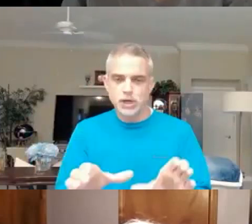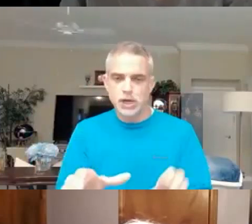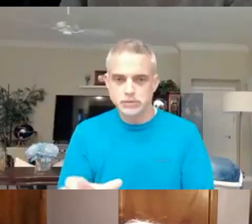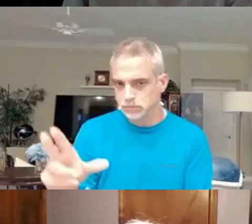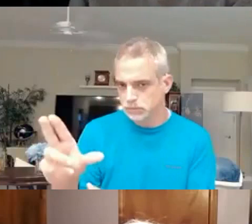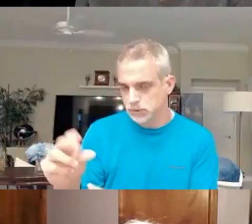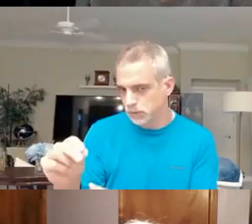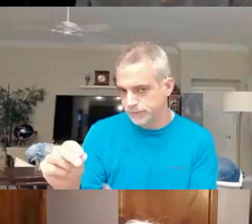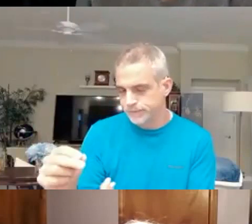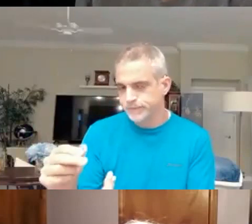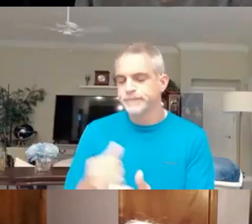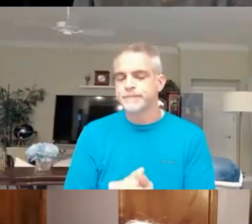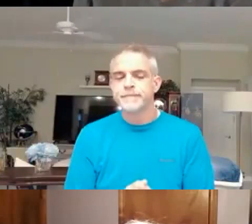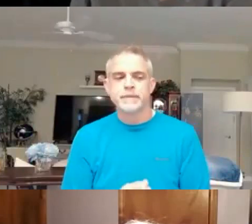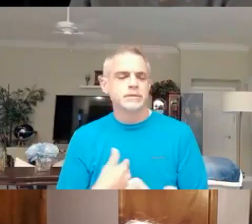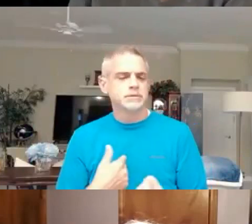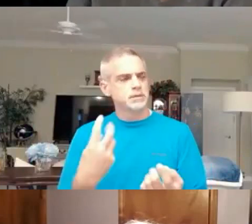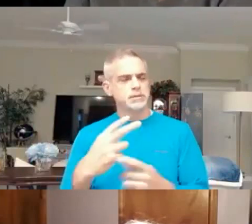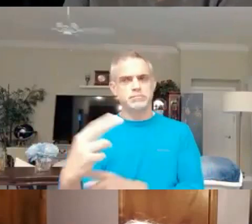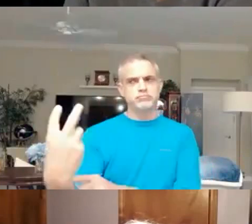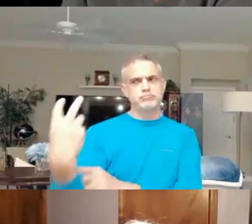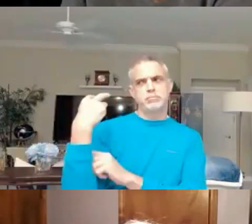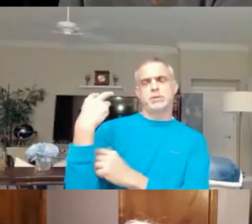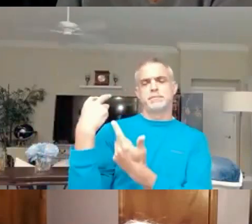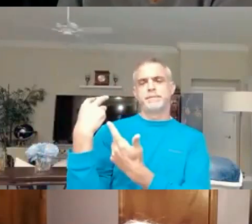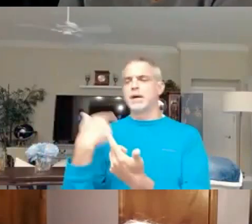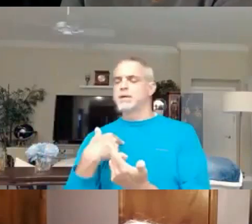same and I don't feel like I have the chance. Unfortunately, the answer would be